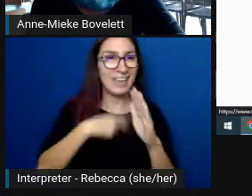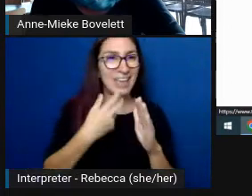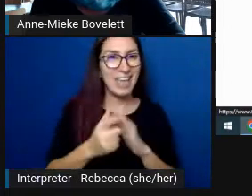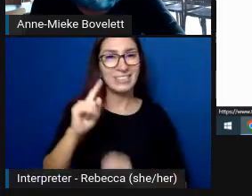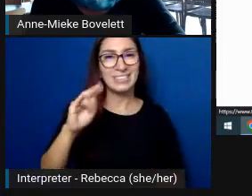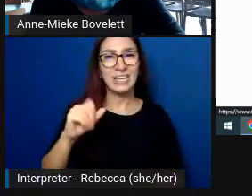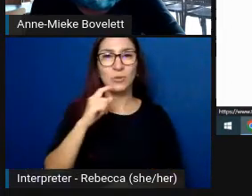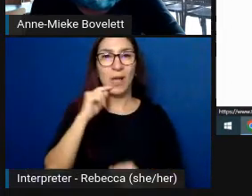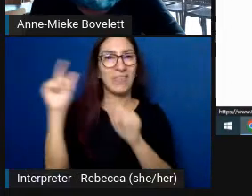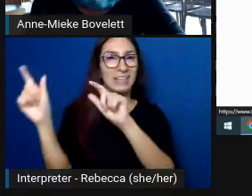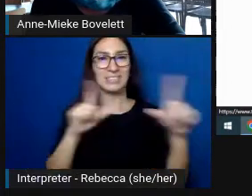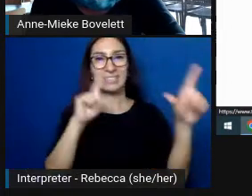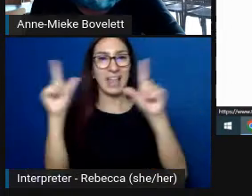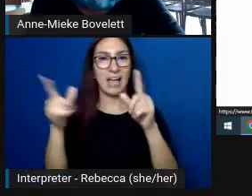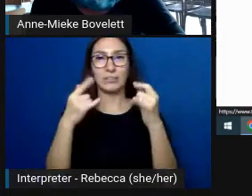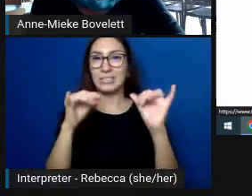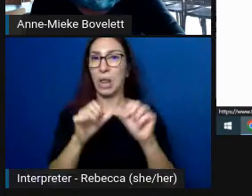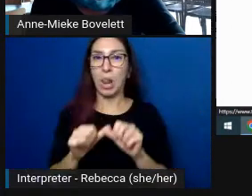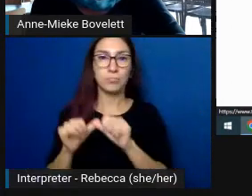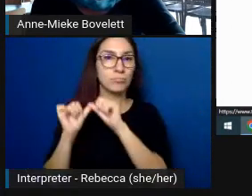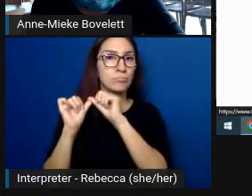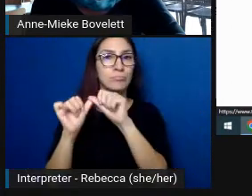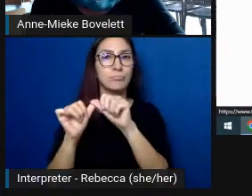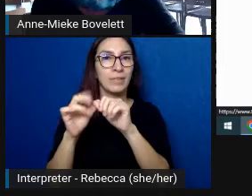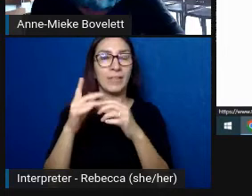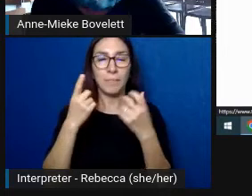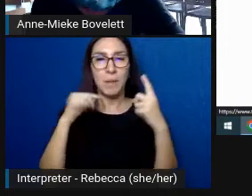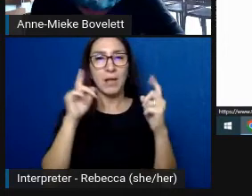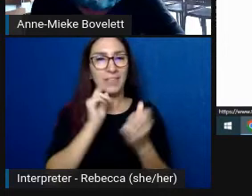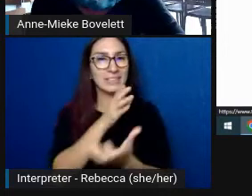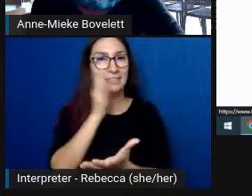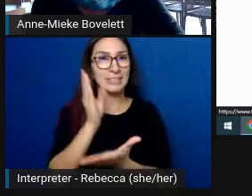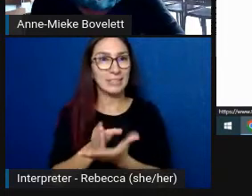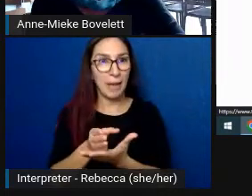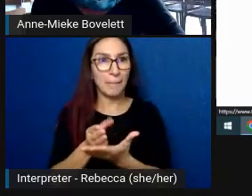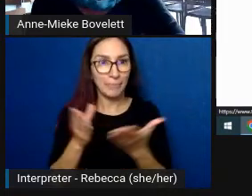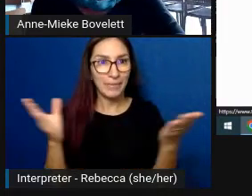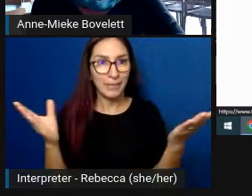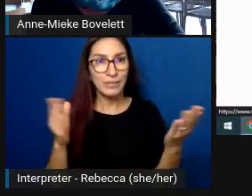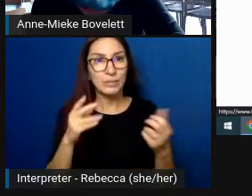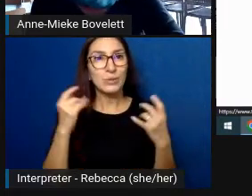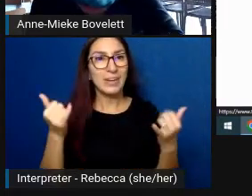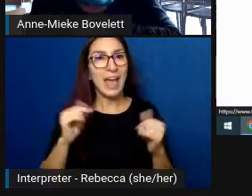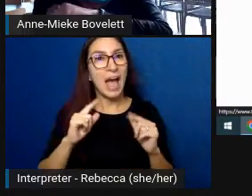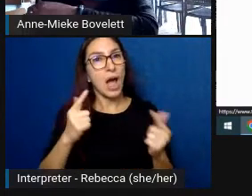Can we now see, Lazar, if you were to do your Christmas shopping,